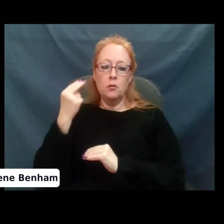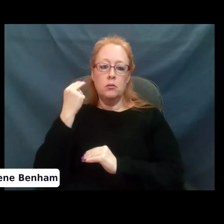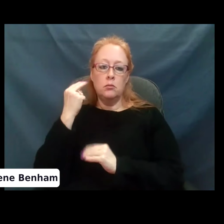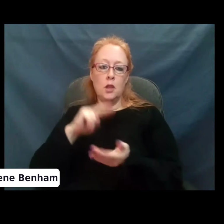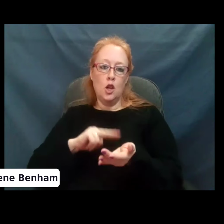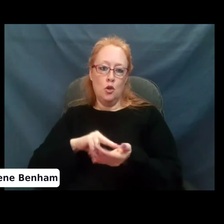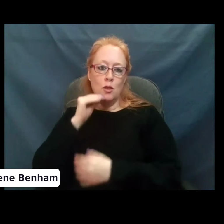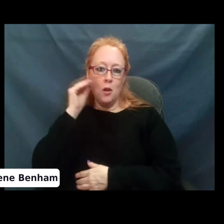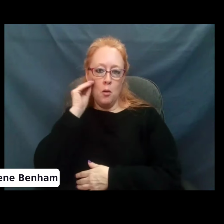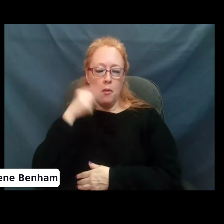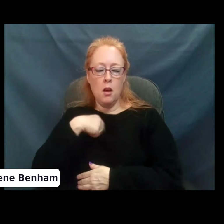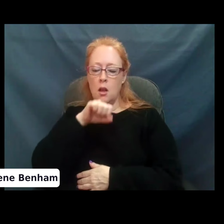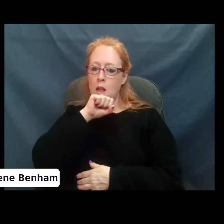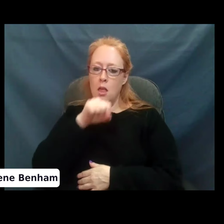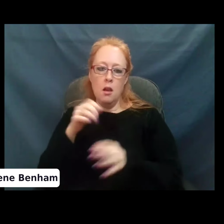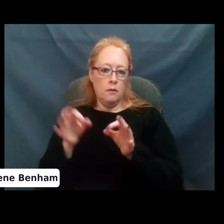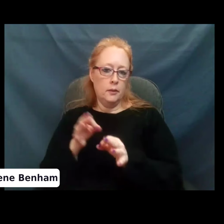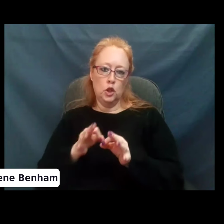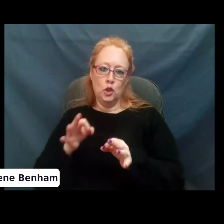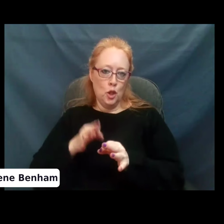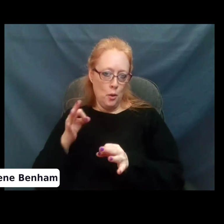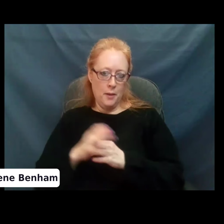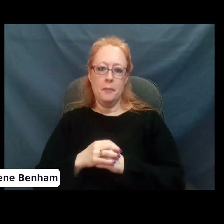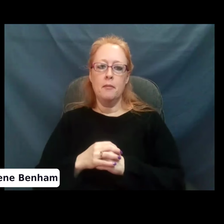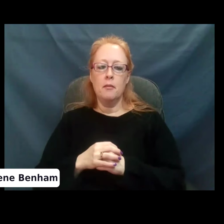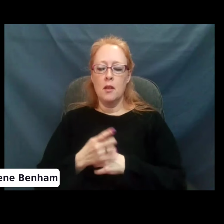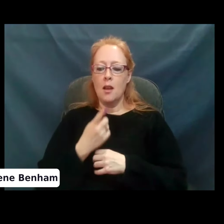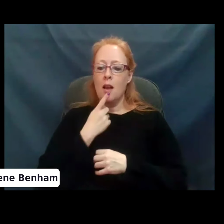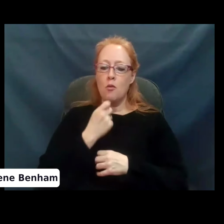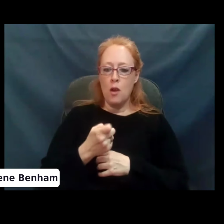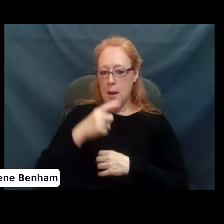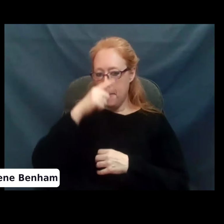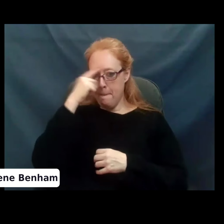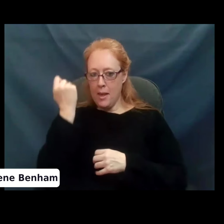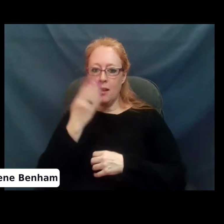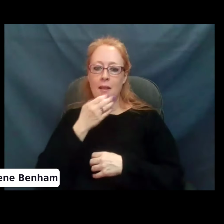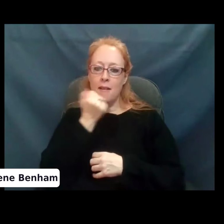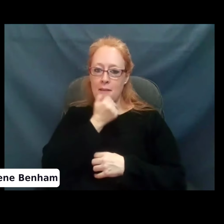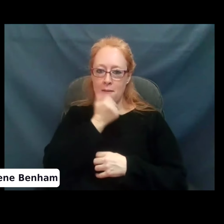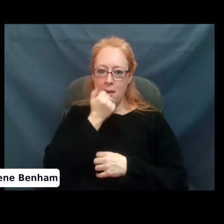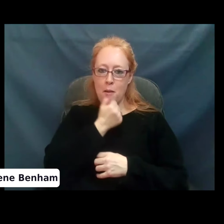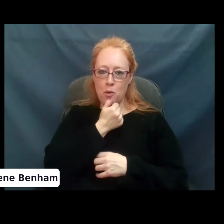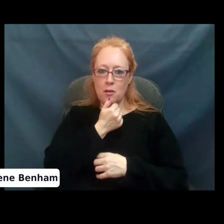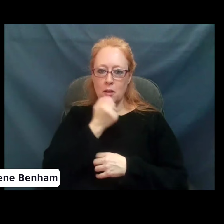I was trying to figure out how this kid can still enjoy grandparents. Grandparents hod to I love to sew.